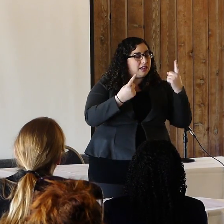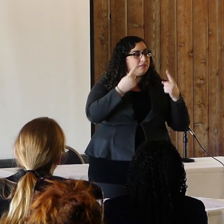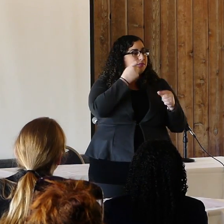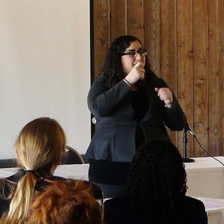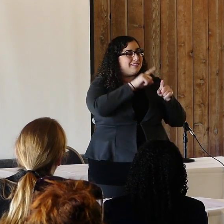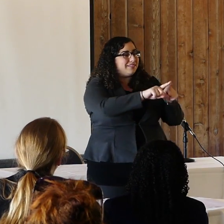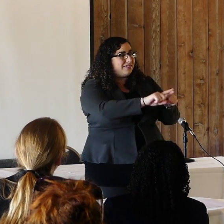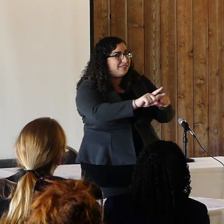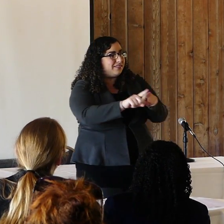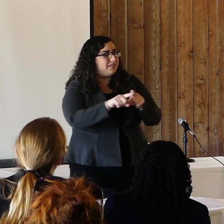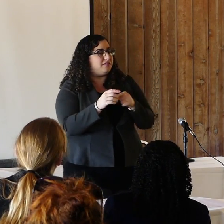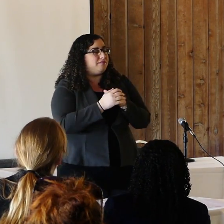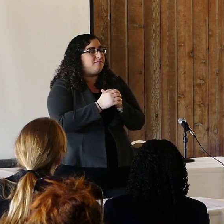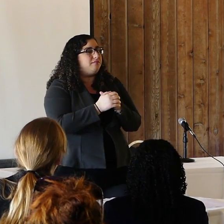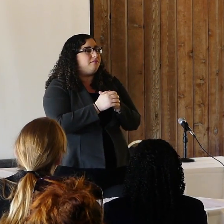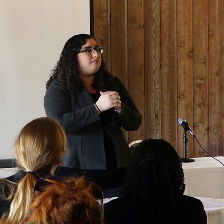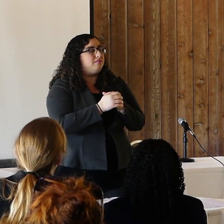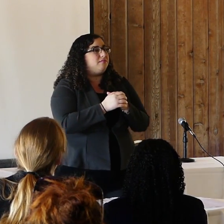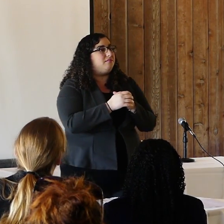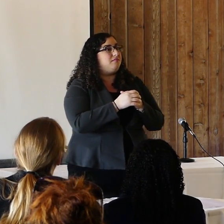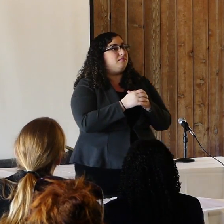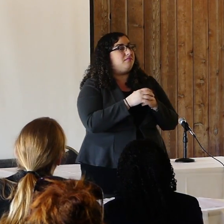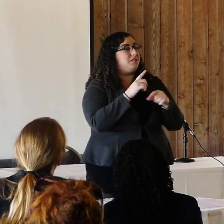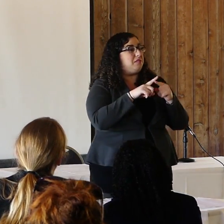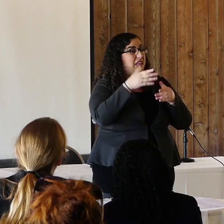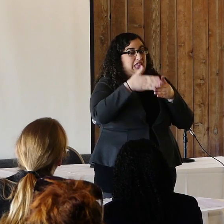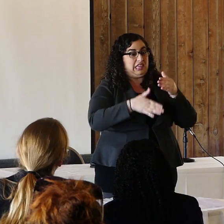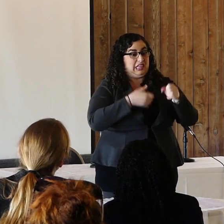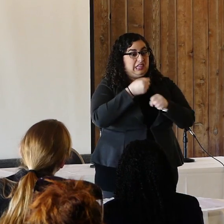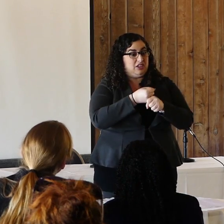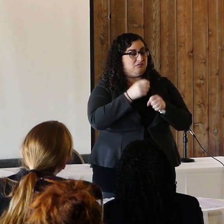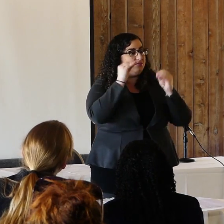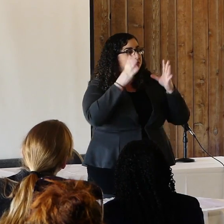different backgrounds. You have someone who's. Struggling to understand